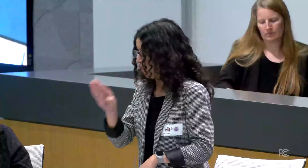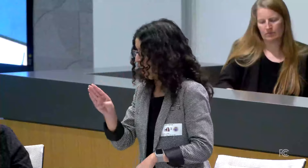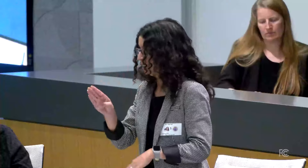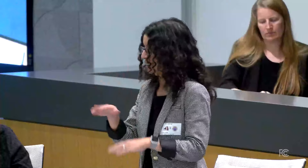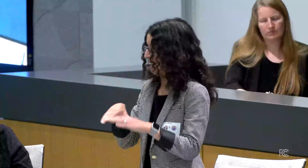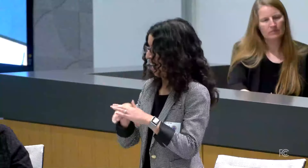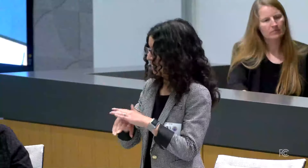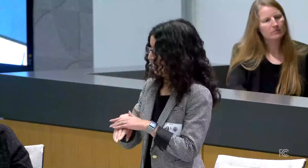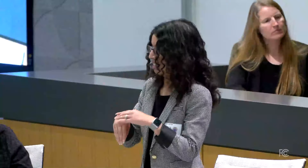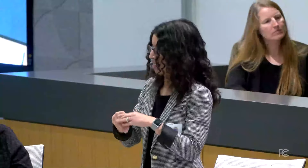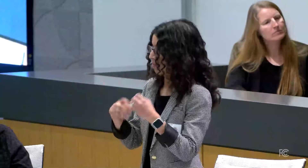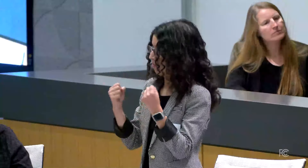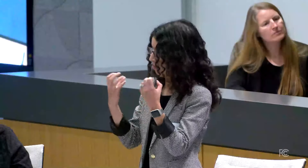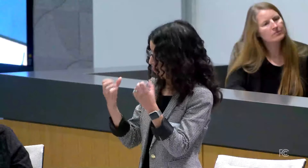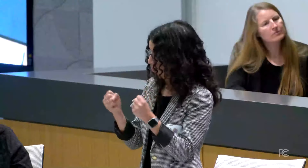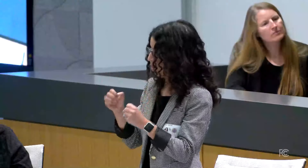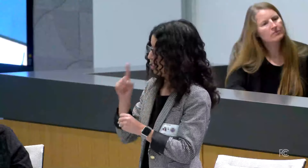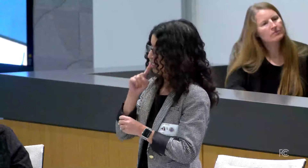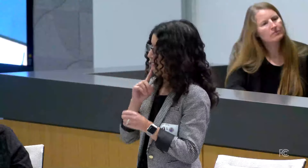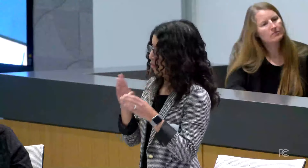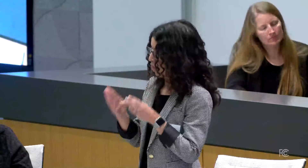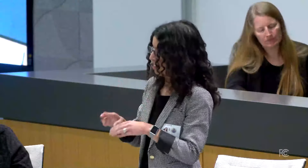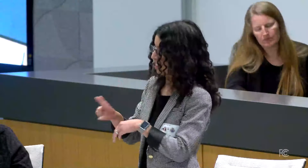THE DEAF PERSON WHO RELIES ON ASL THAT THEY NEED TO COMMUNICATE IN ENGLISH, WHICH IS THEIR SECOND LANGUAGE.